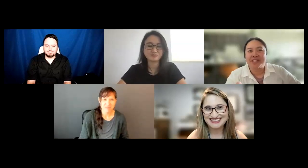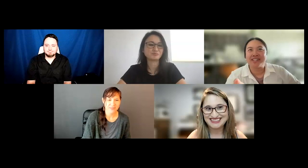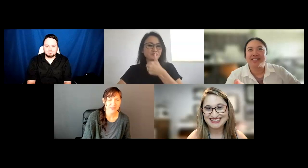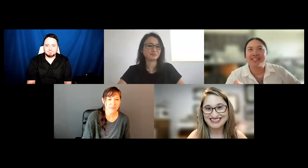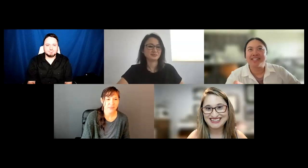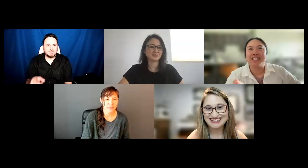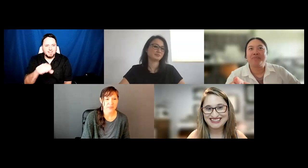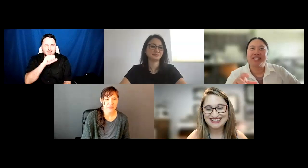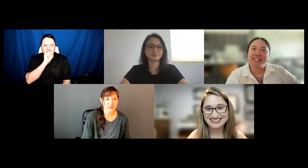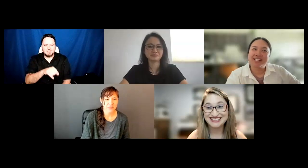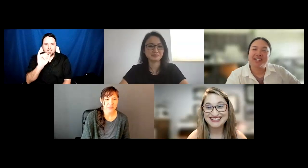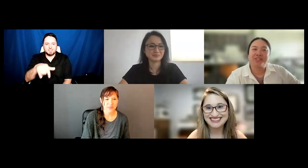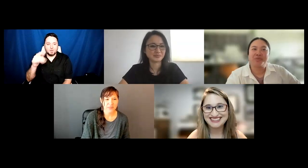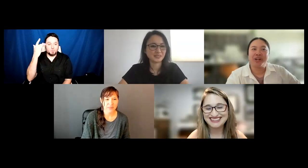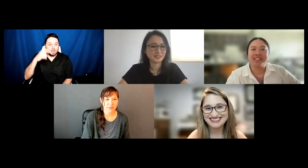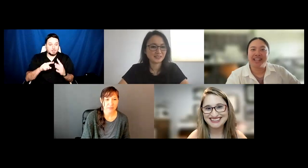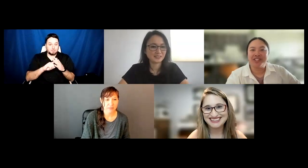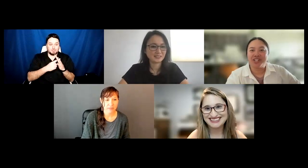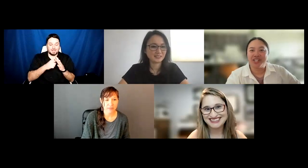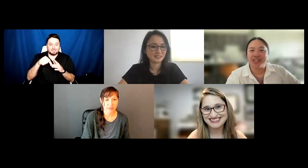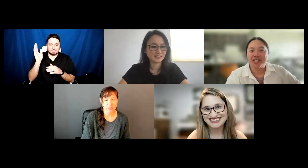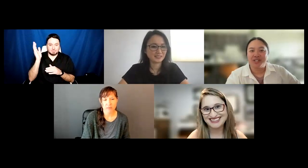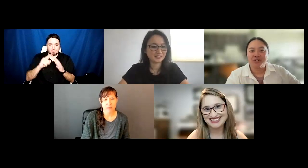I love it because in the beginning of this presentation,